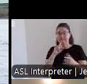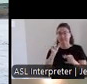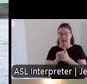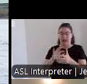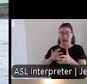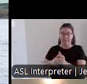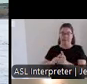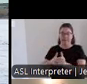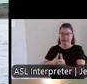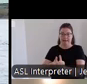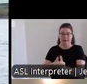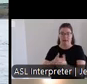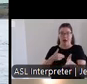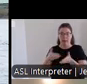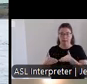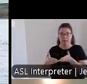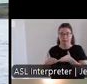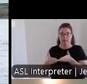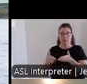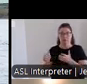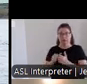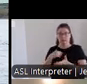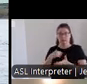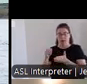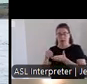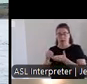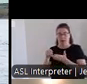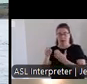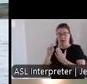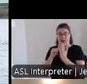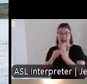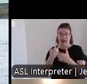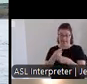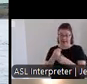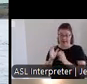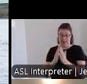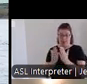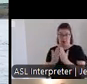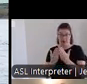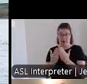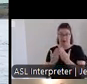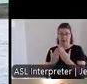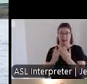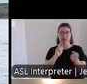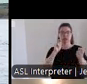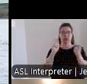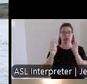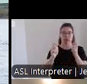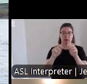and keeping up with my documentation. Since I've made my Manifold book, Manifold has released some updates,